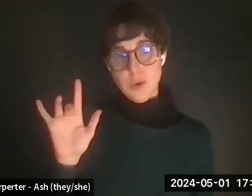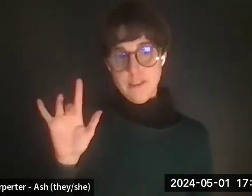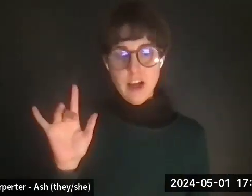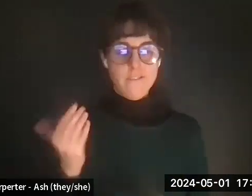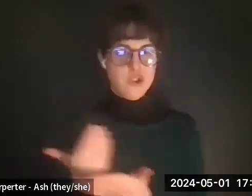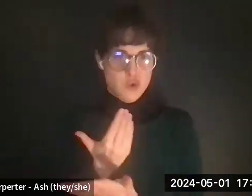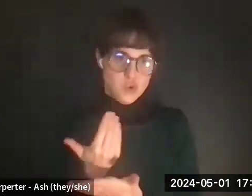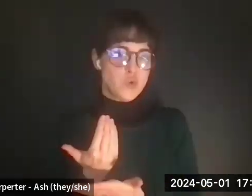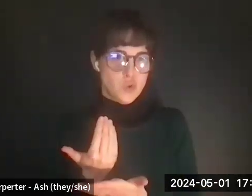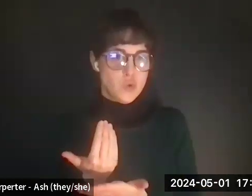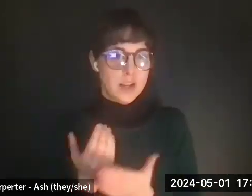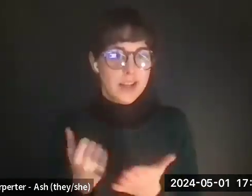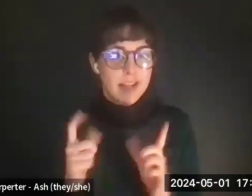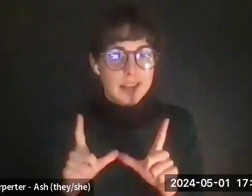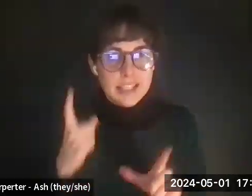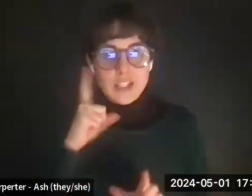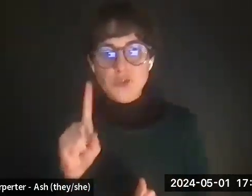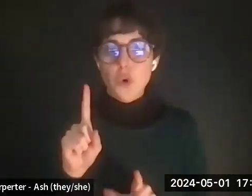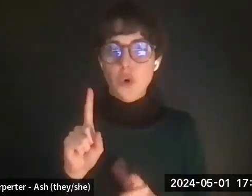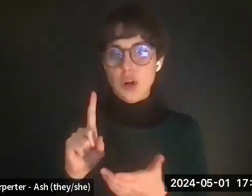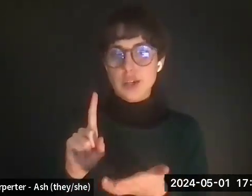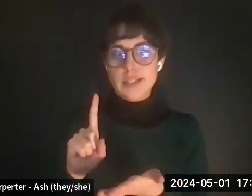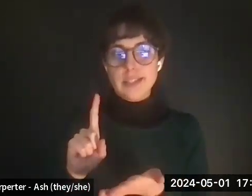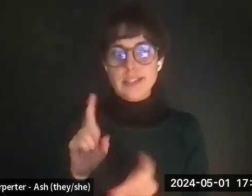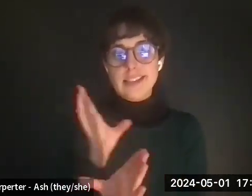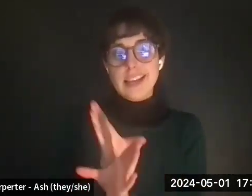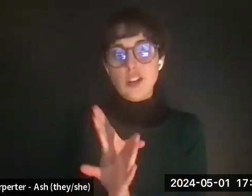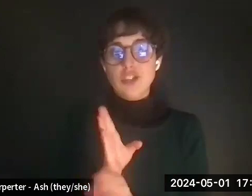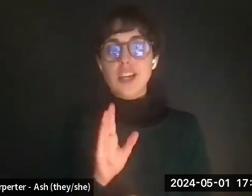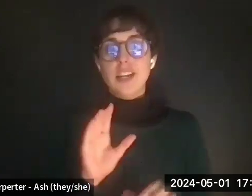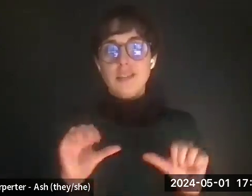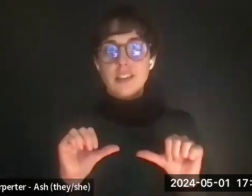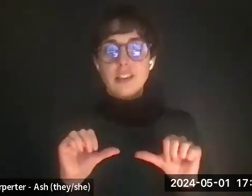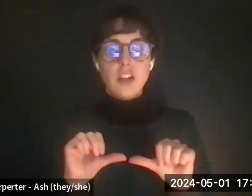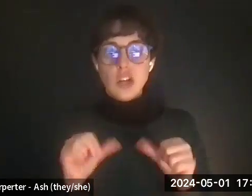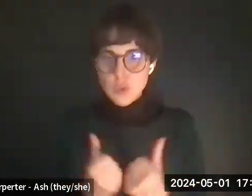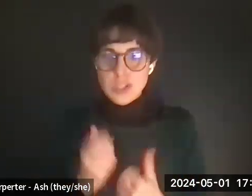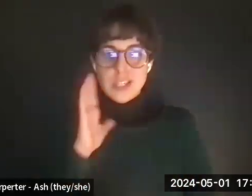The examining board of psychology is granted authority to create standards for licensure without exam